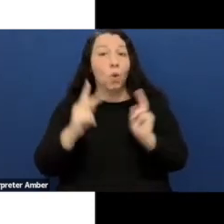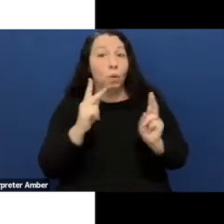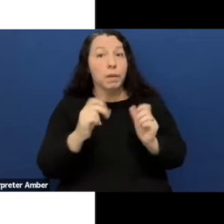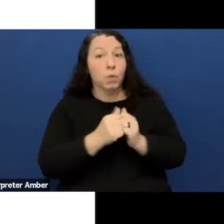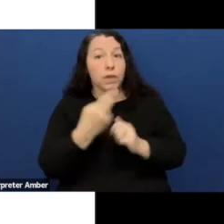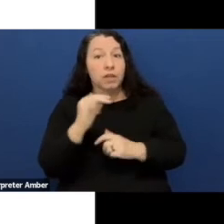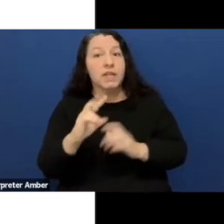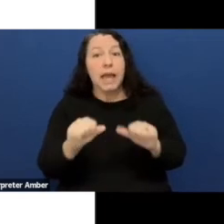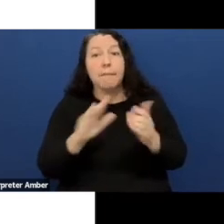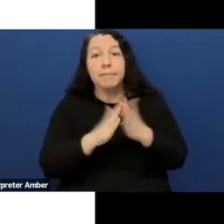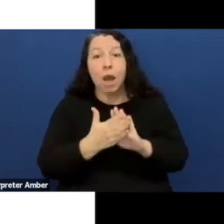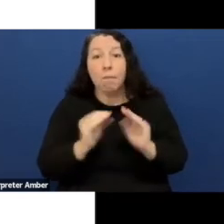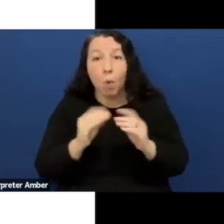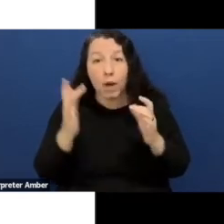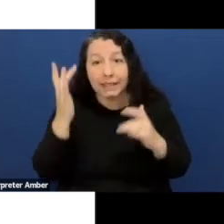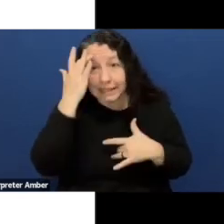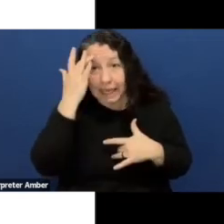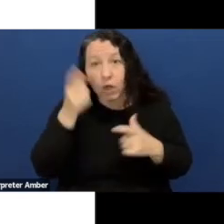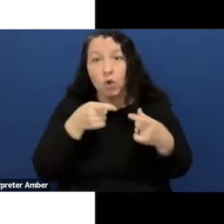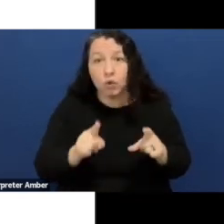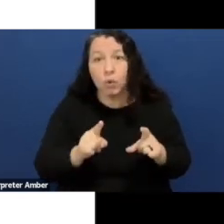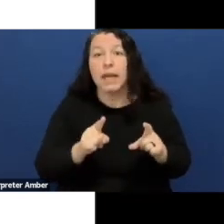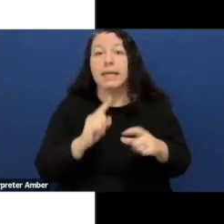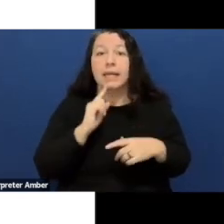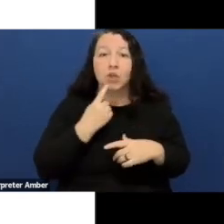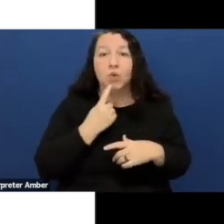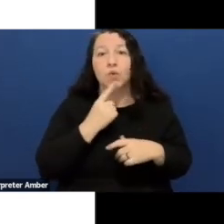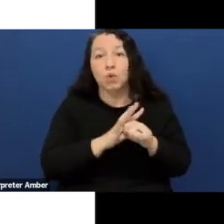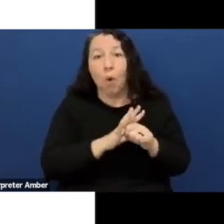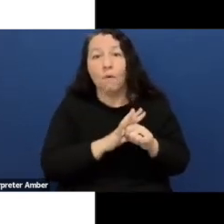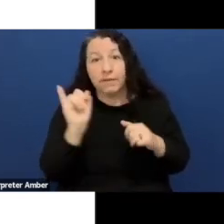why somebody with HIV might be at higher risk for having Long COVID. We know that people